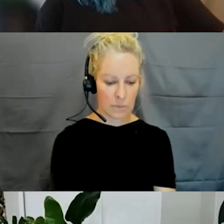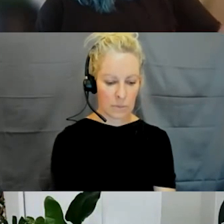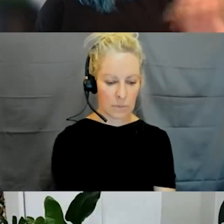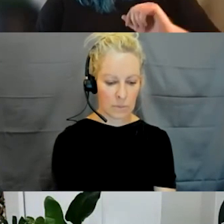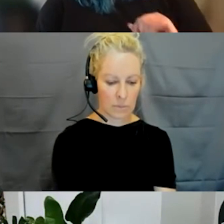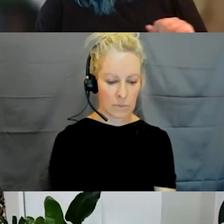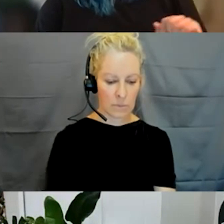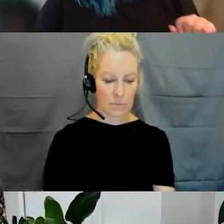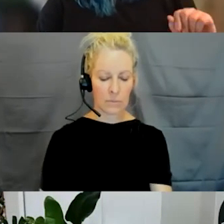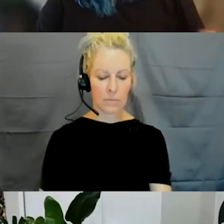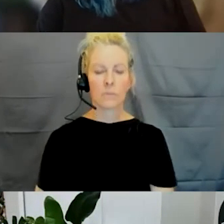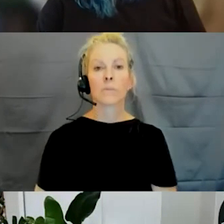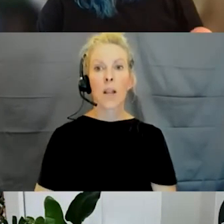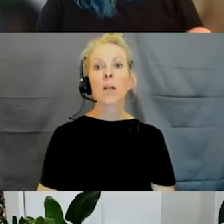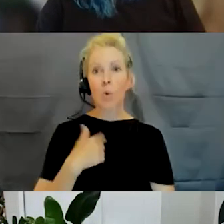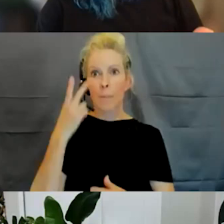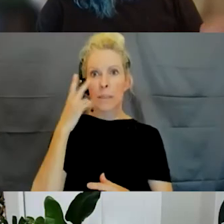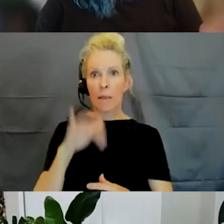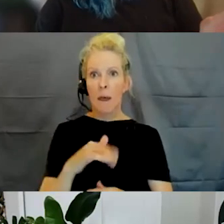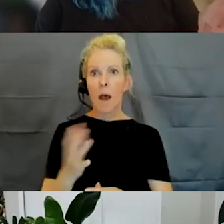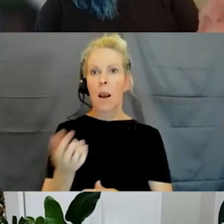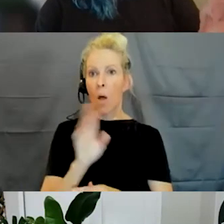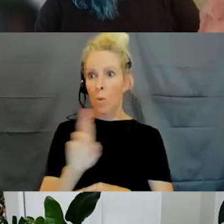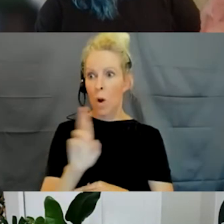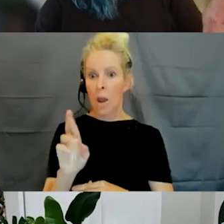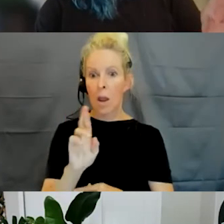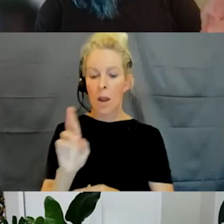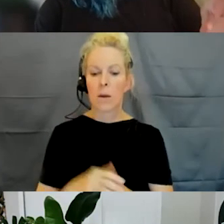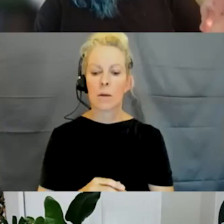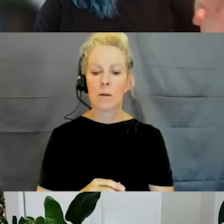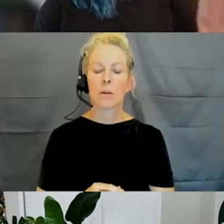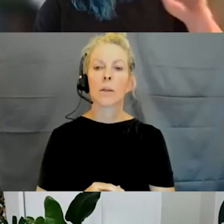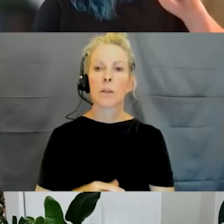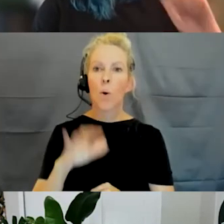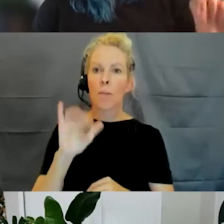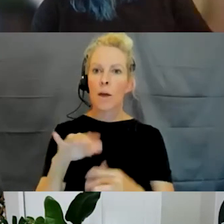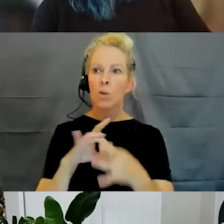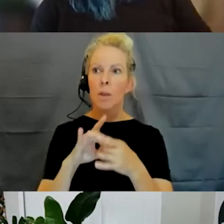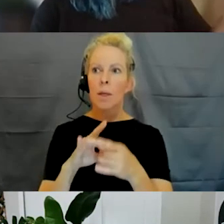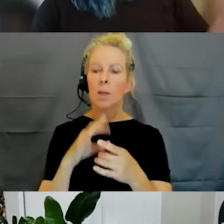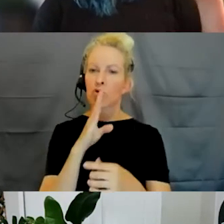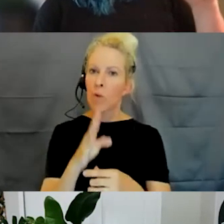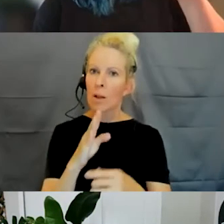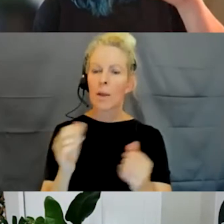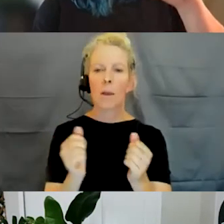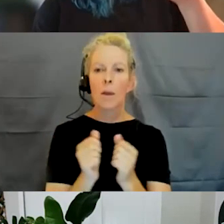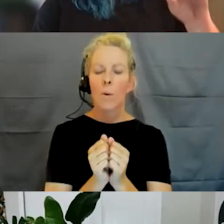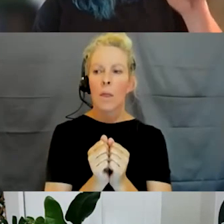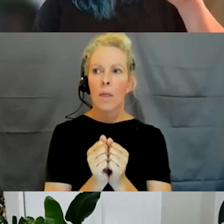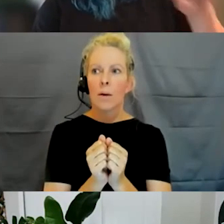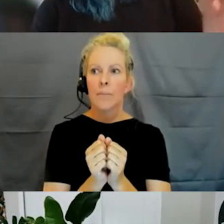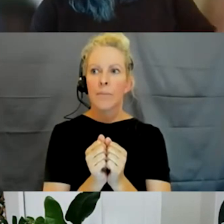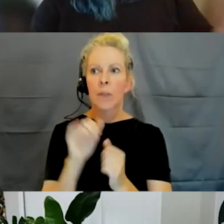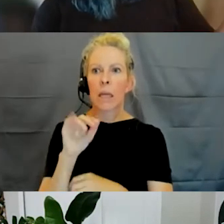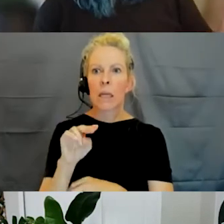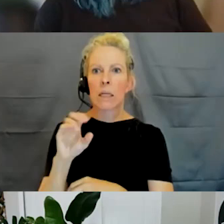seeing in the accessibility panel on the right is related directly in scope to that heading level